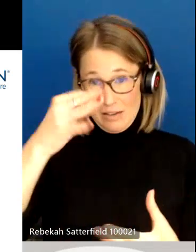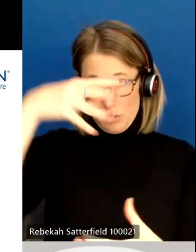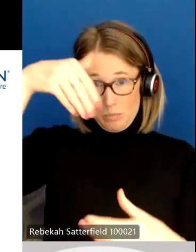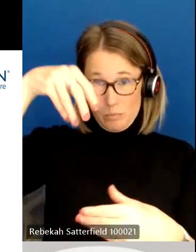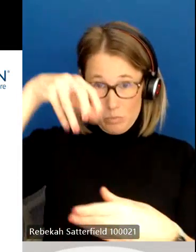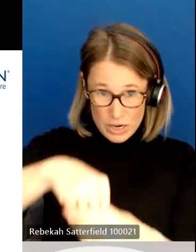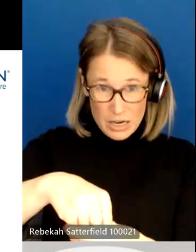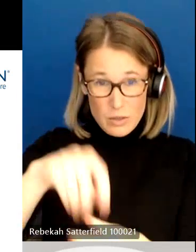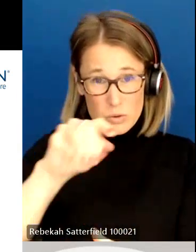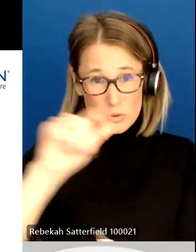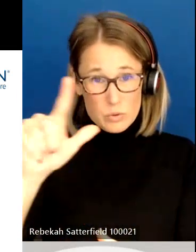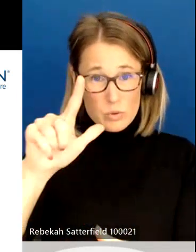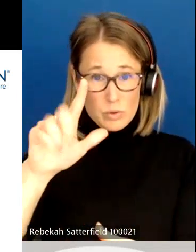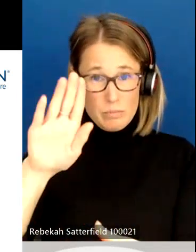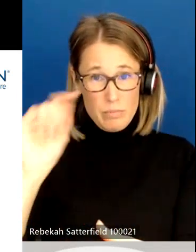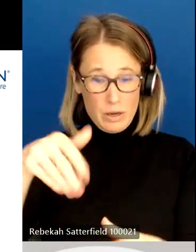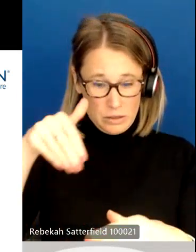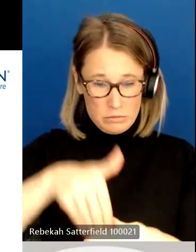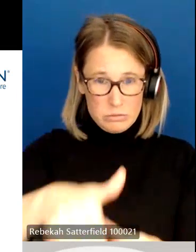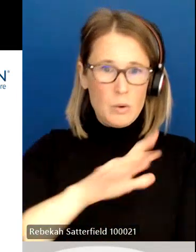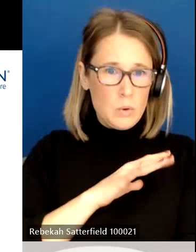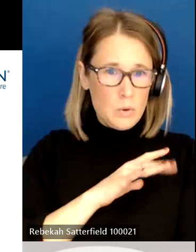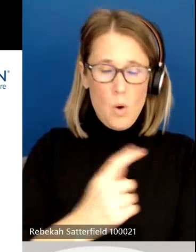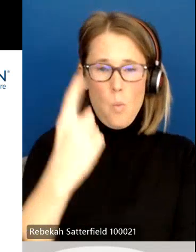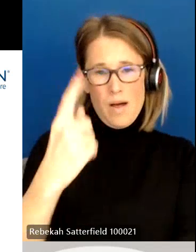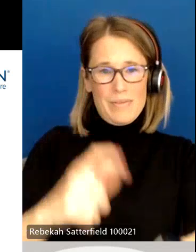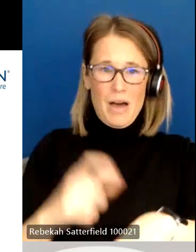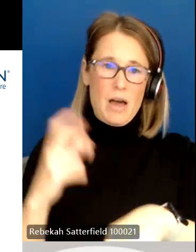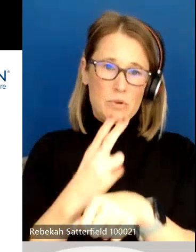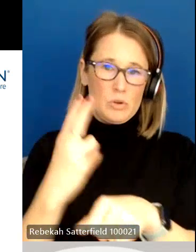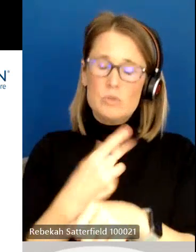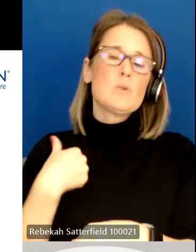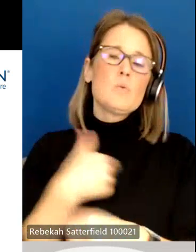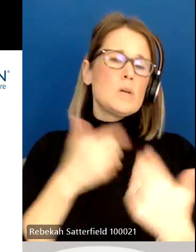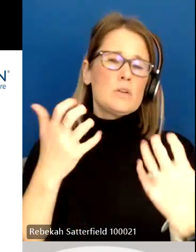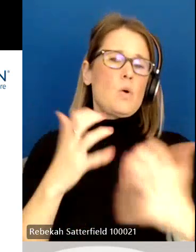use you know uh we didn't want to Bath from the patient except for the pocket Taco because that's